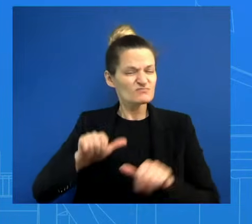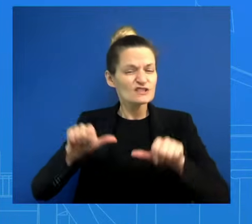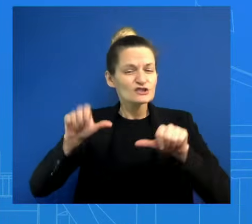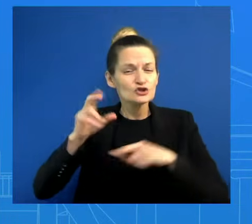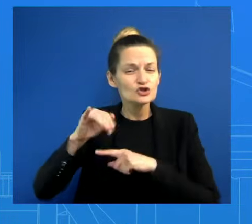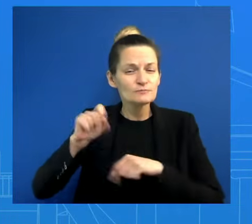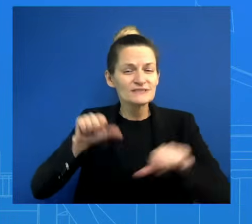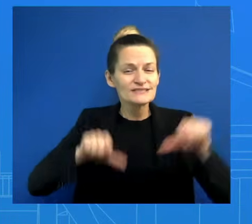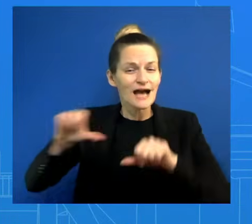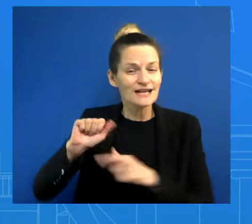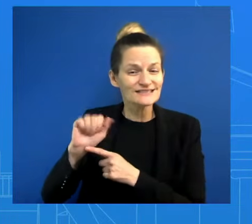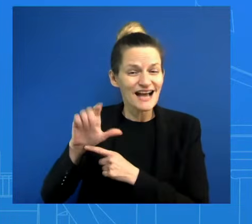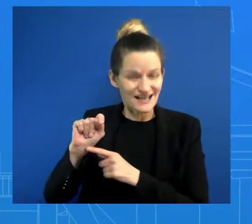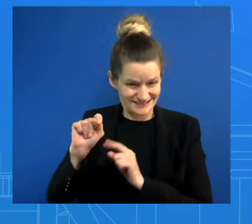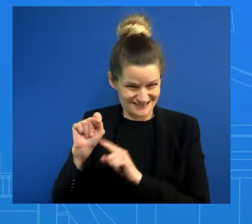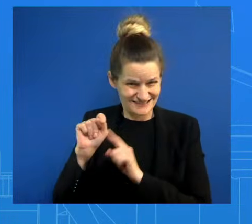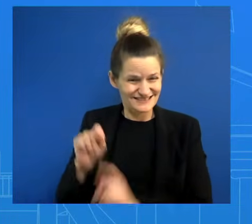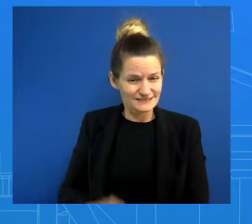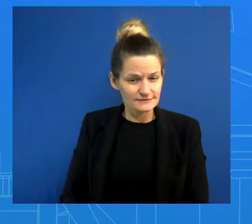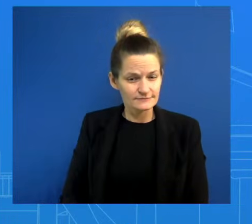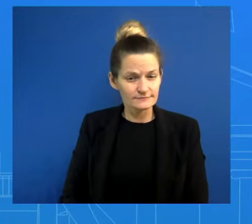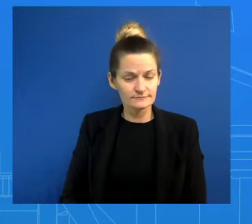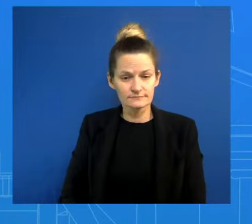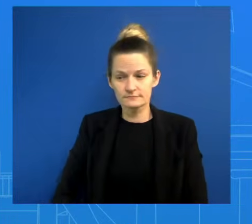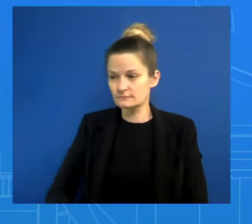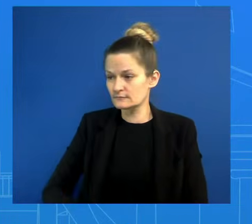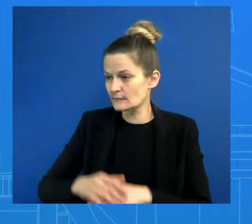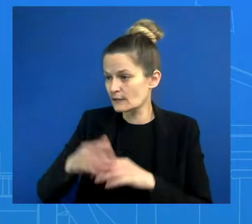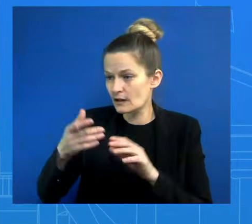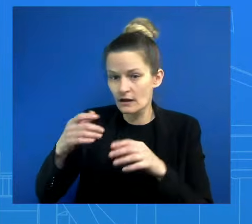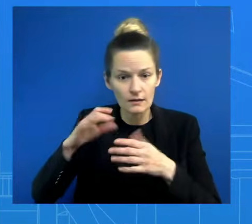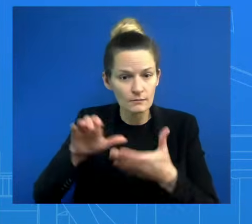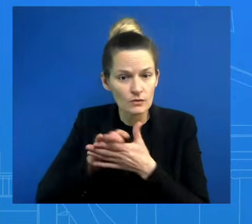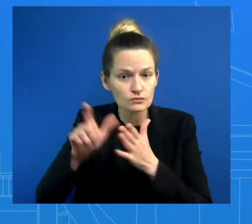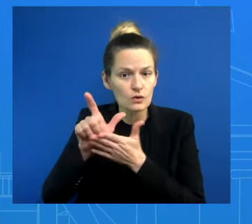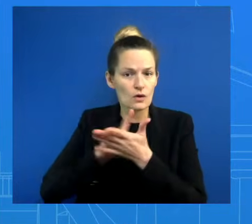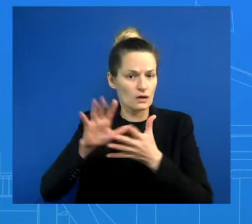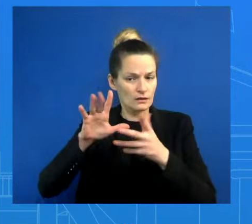there's other long list of other things that she's worked with us on -- that's 93 percent.